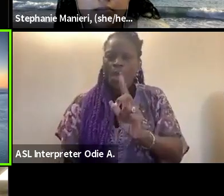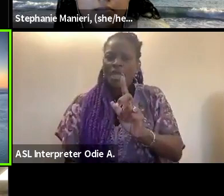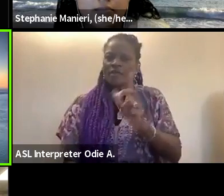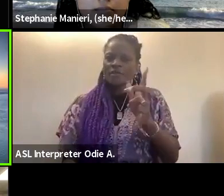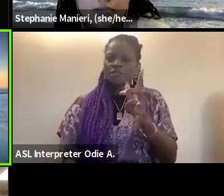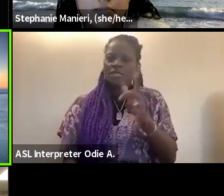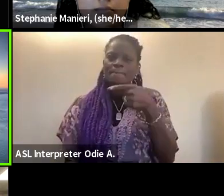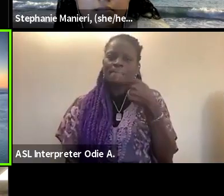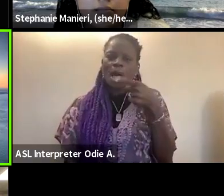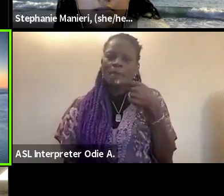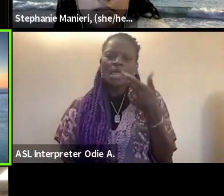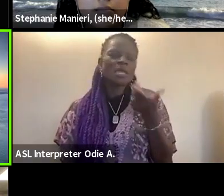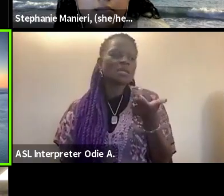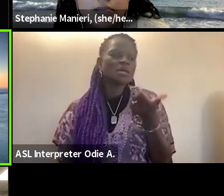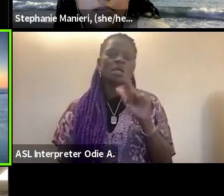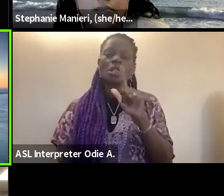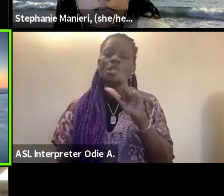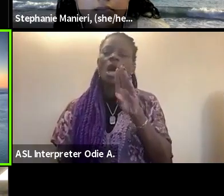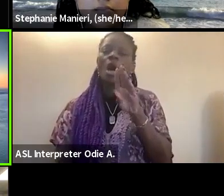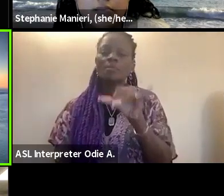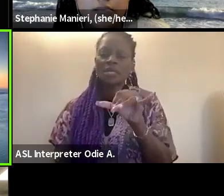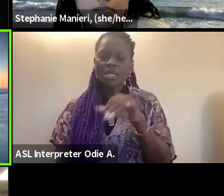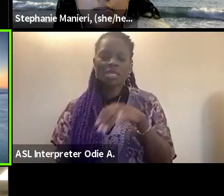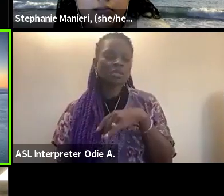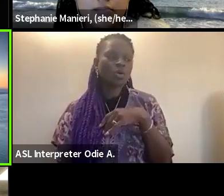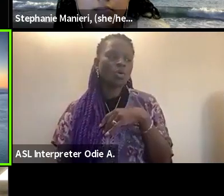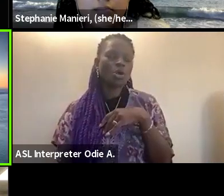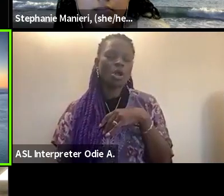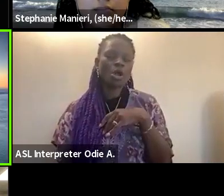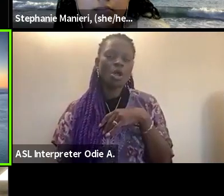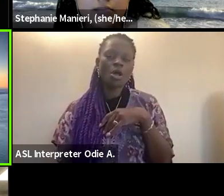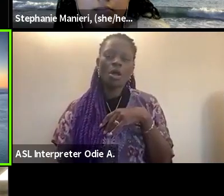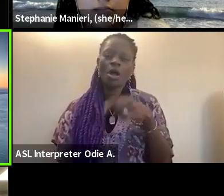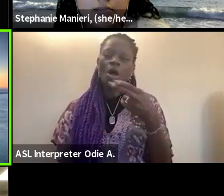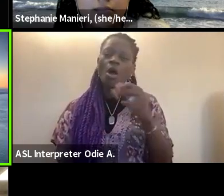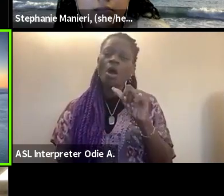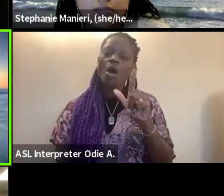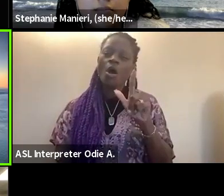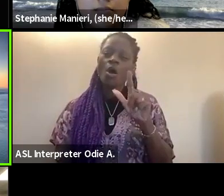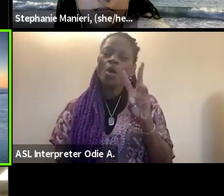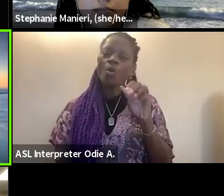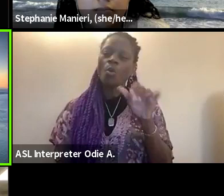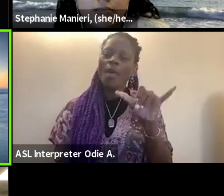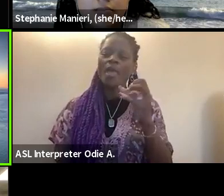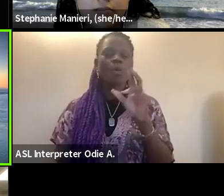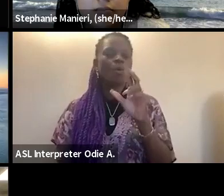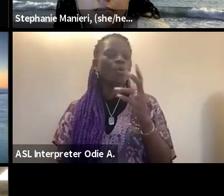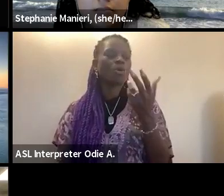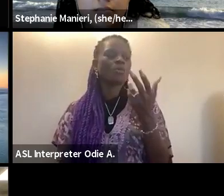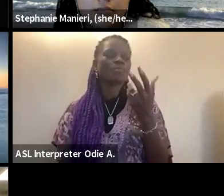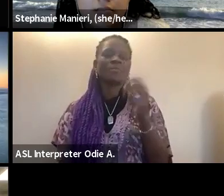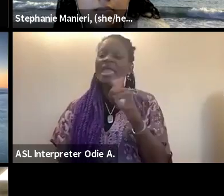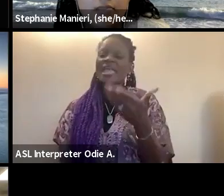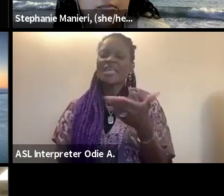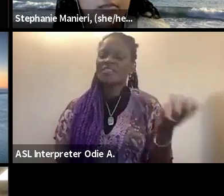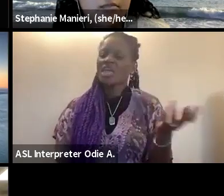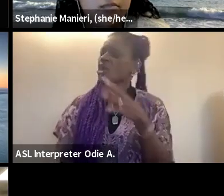a lobby or a hallway where people come and go. I don't know, Paul. There's anything else you want to add to sort of covered it.